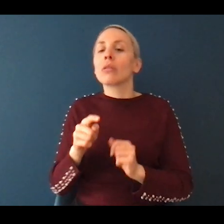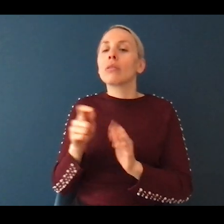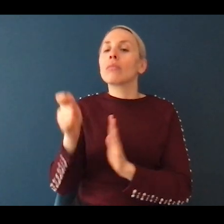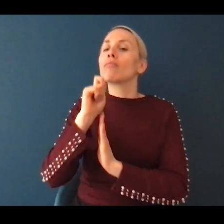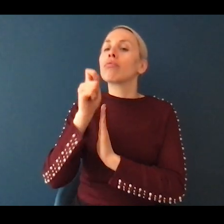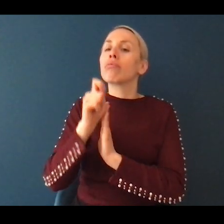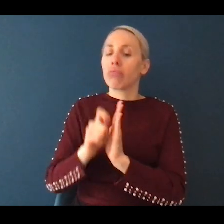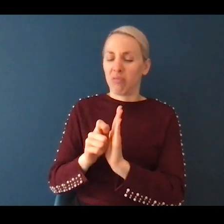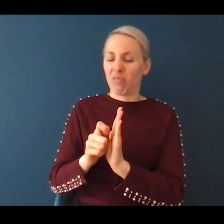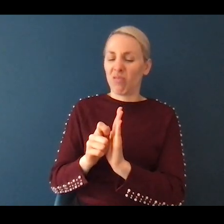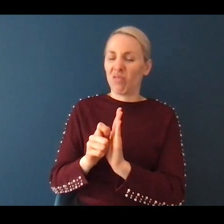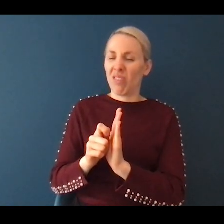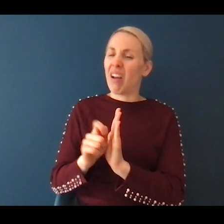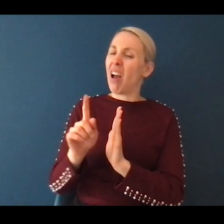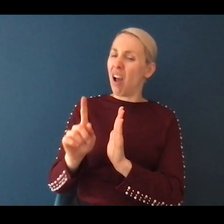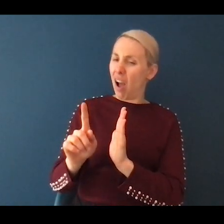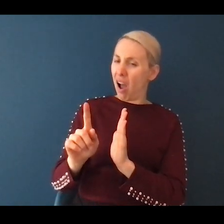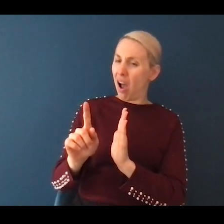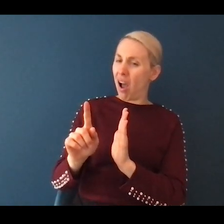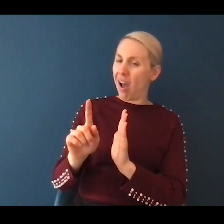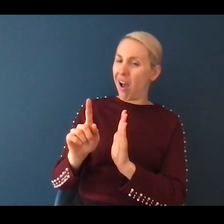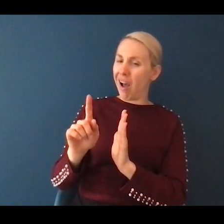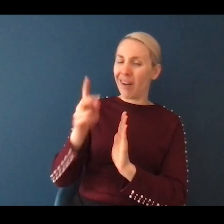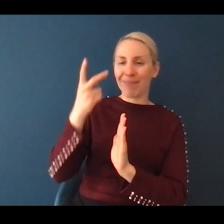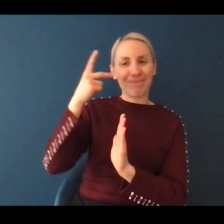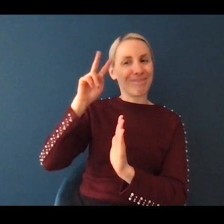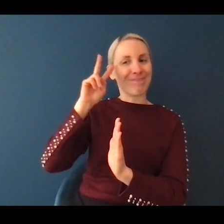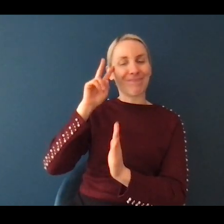maybe I don't want it as much as I thought I was just applying because I thought I should